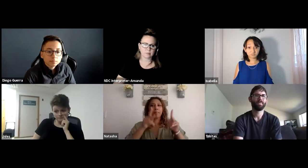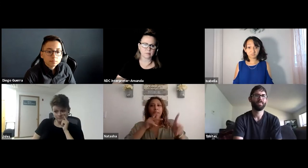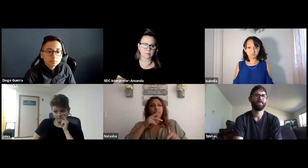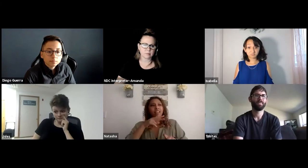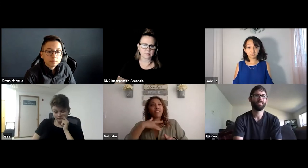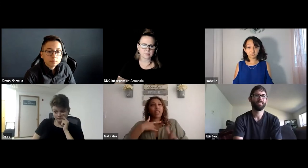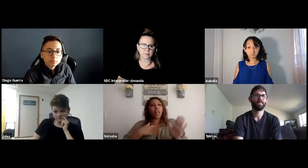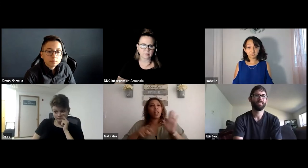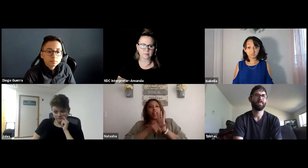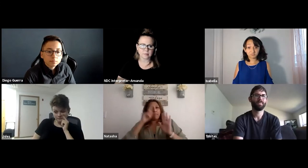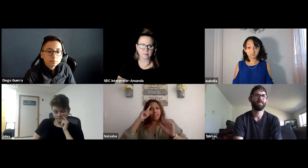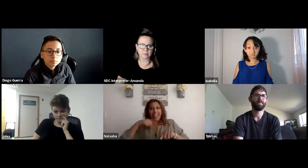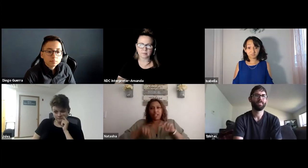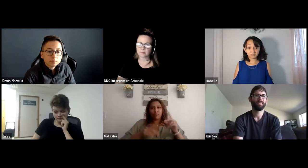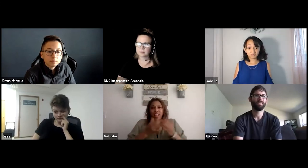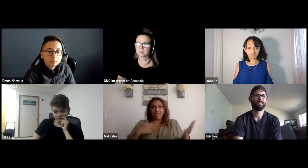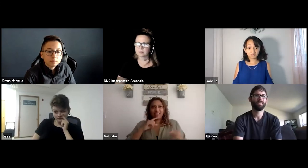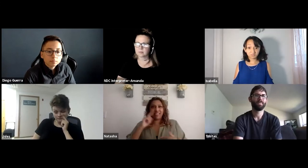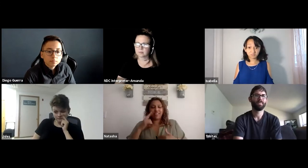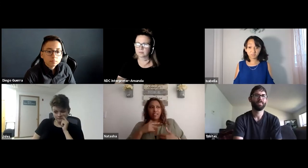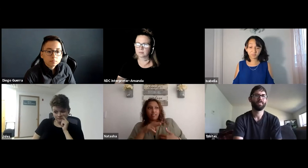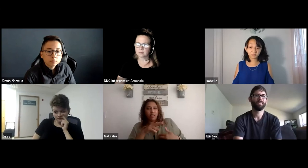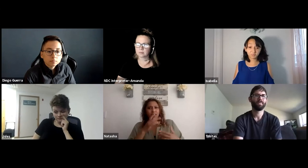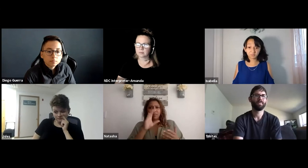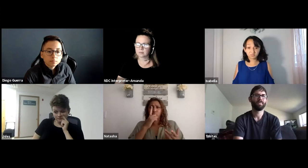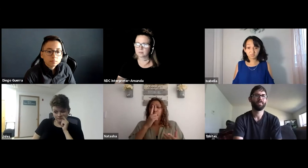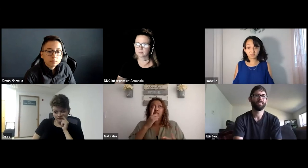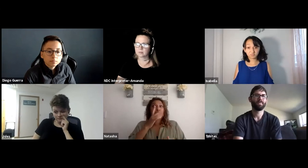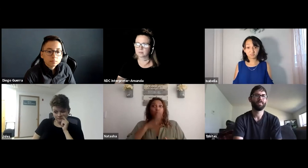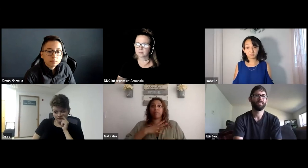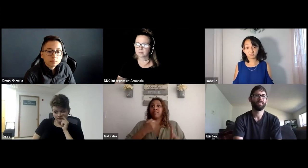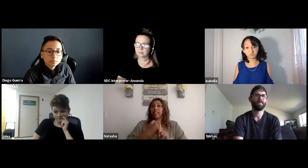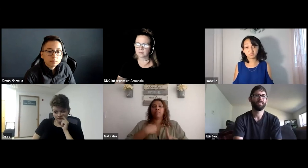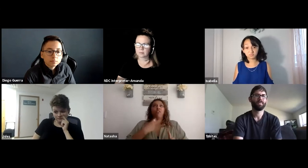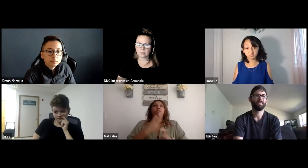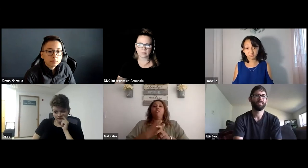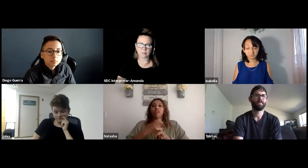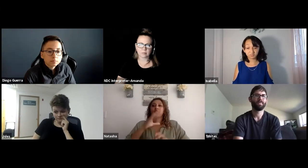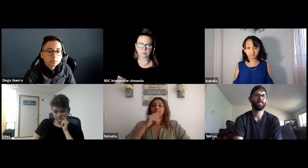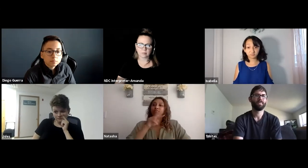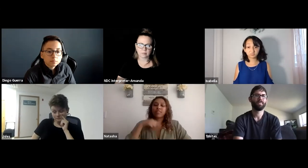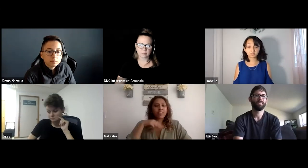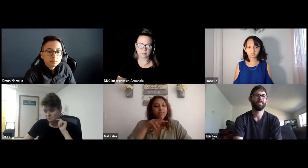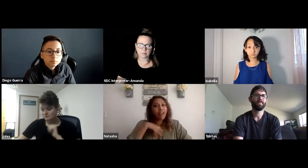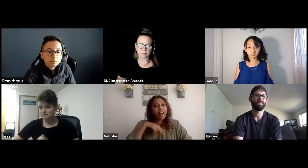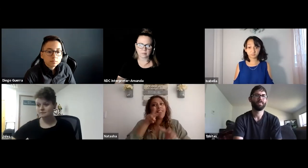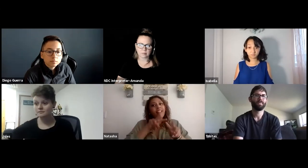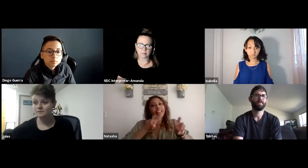And then, also, why I changed my major from graphic design to criminal justice, I was really impacted by these types of stories.